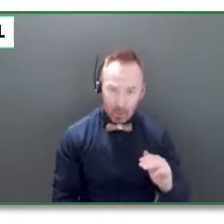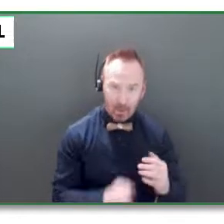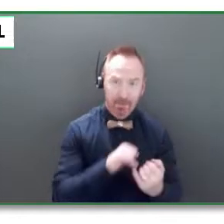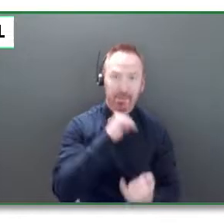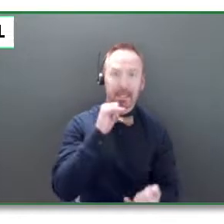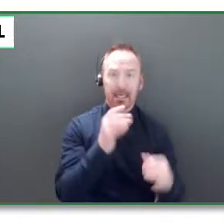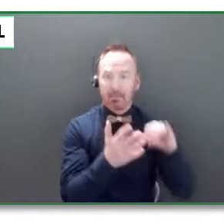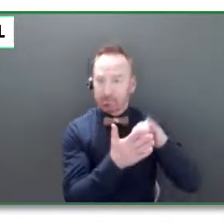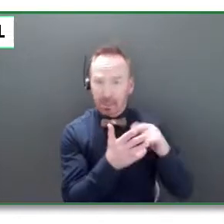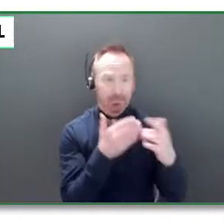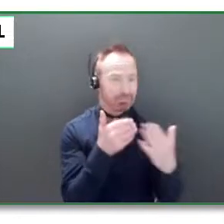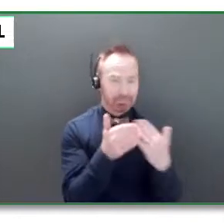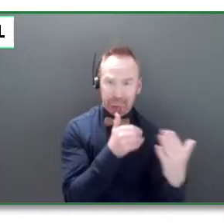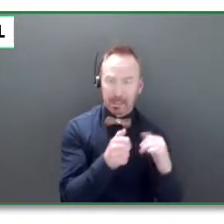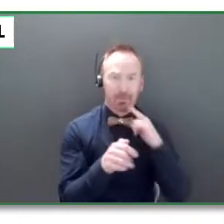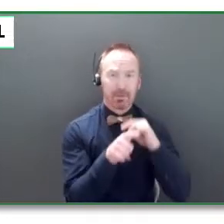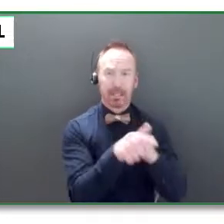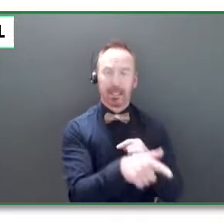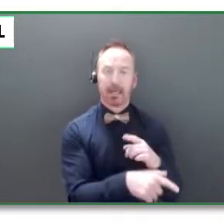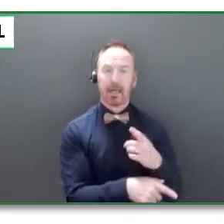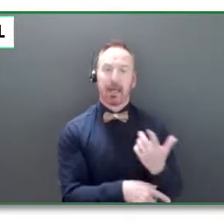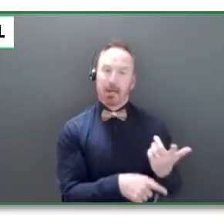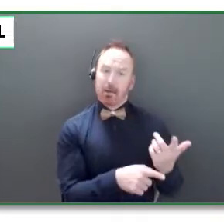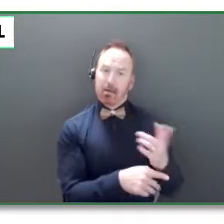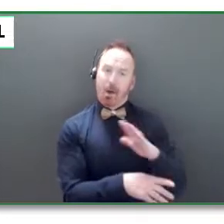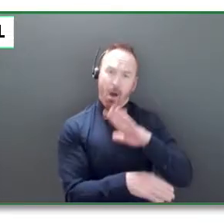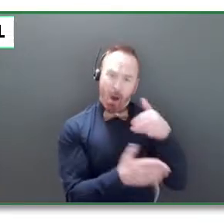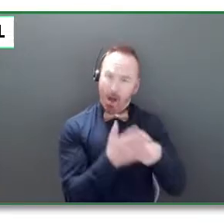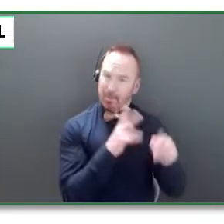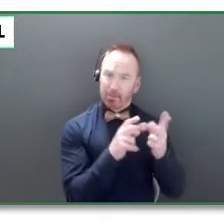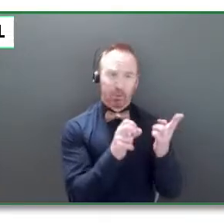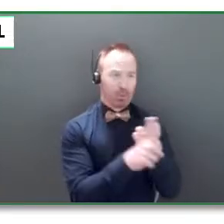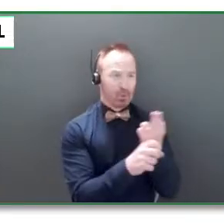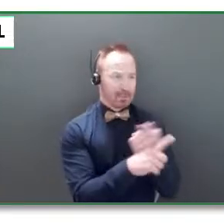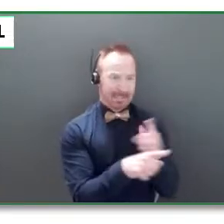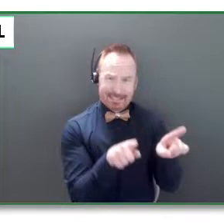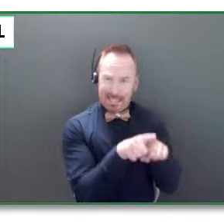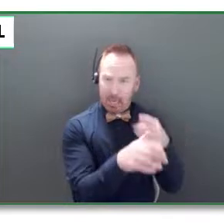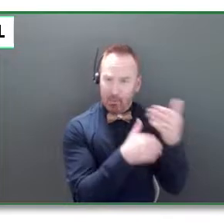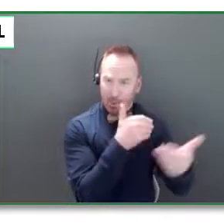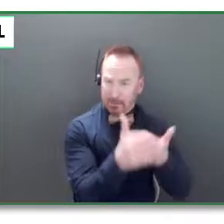Everyone uses the same roots. No one is singled out by a special accommodation.